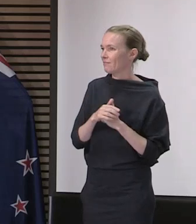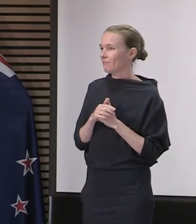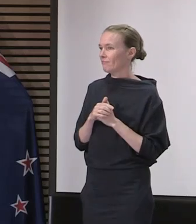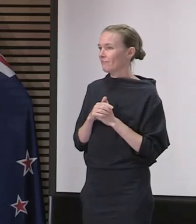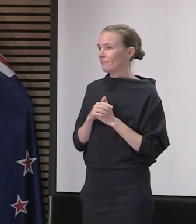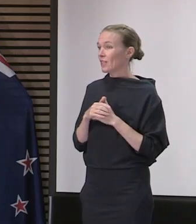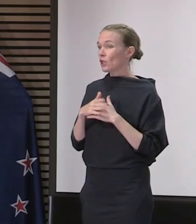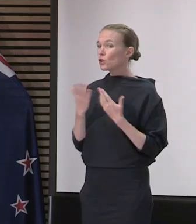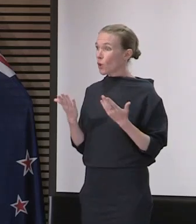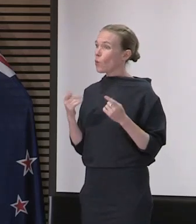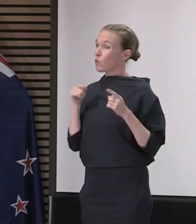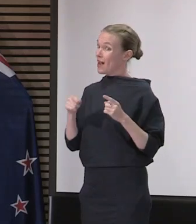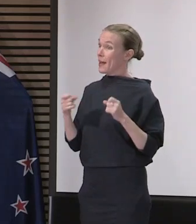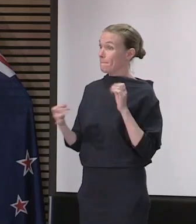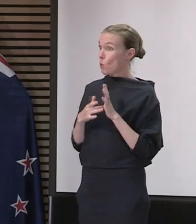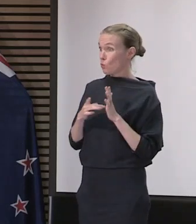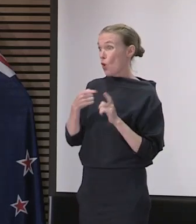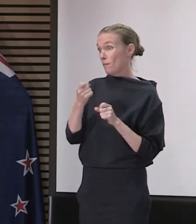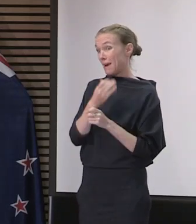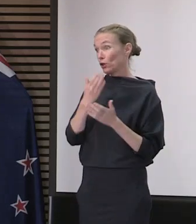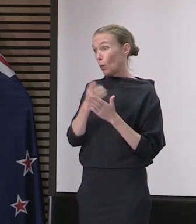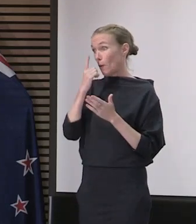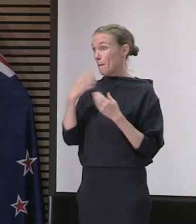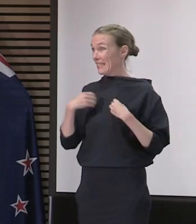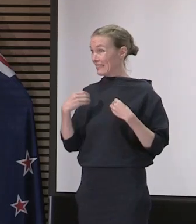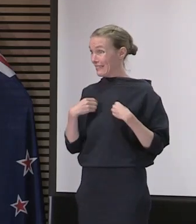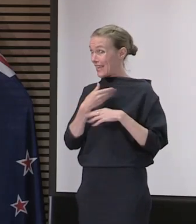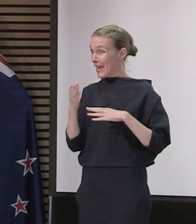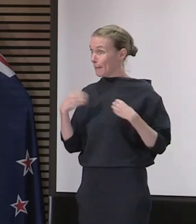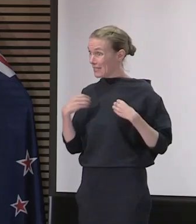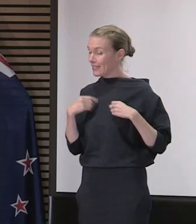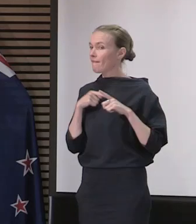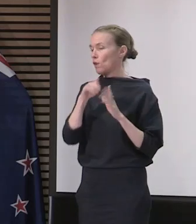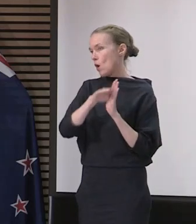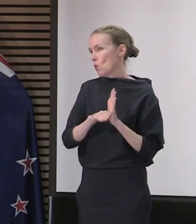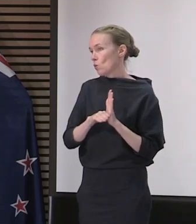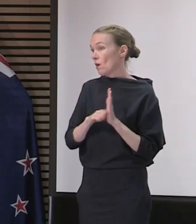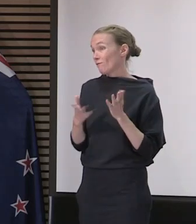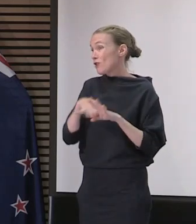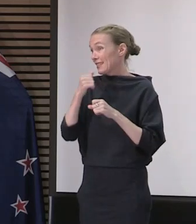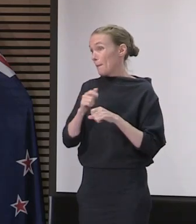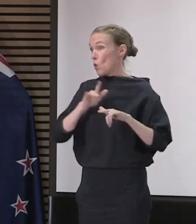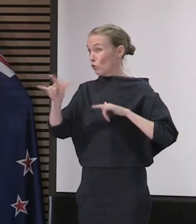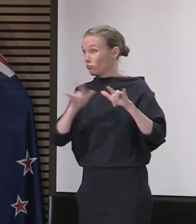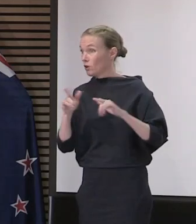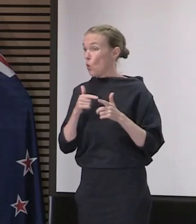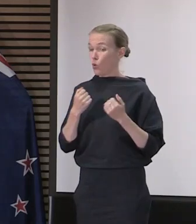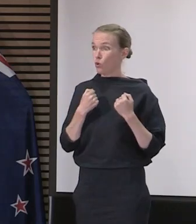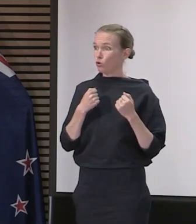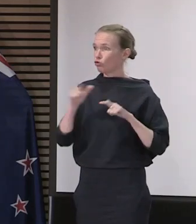going out, if people have any symptoms. So those other things not specific settings, routinely making sure those